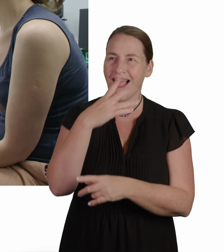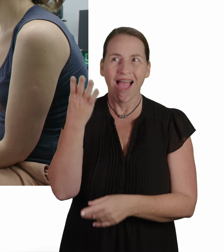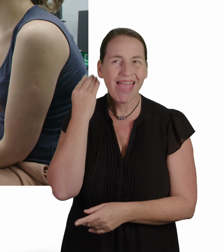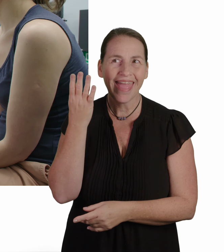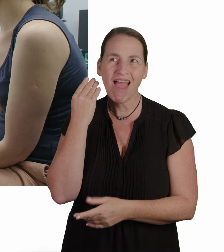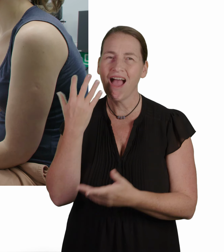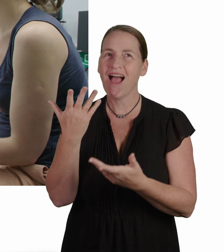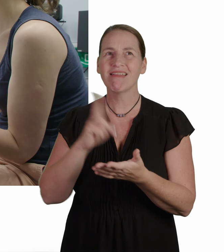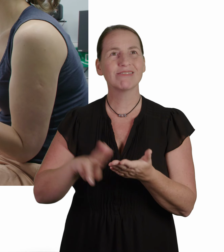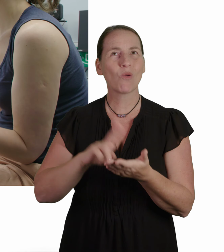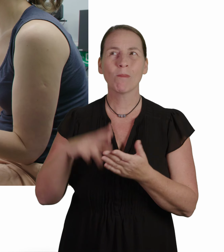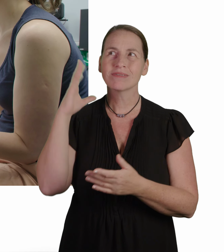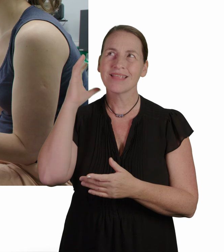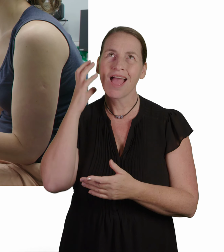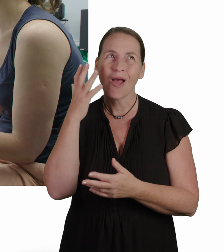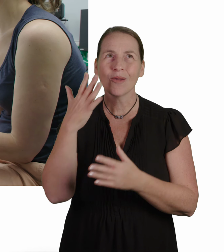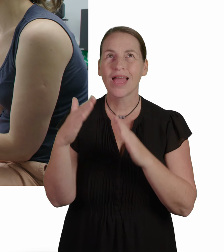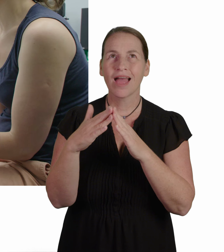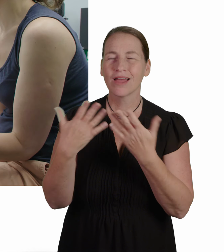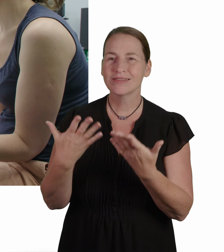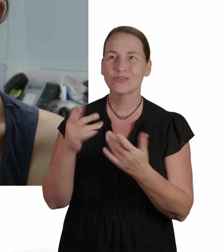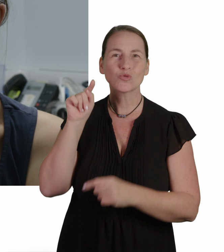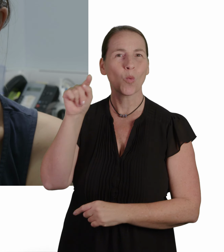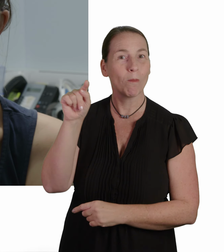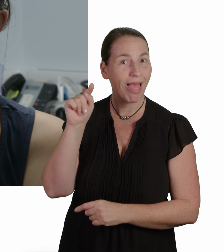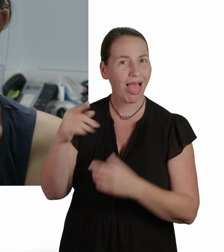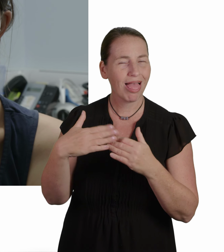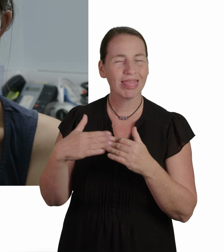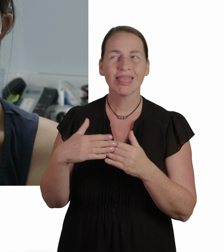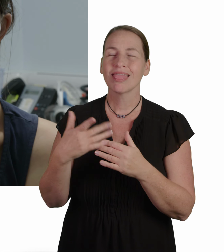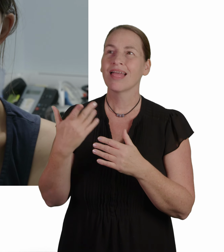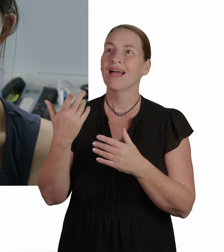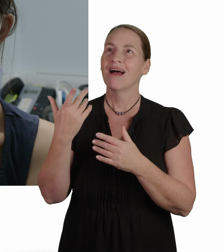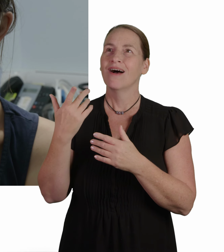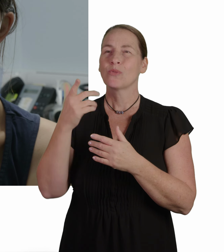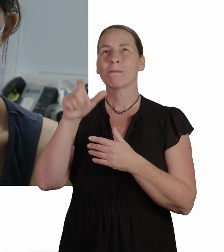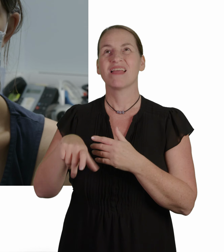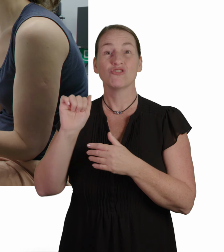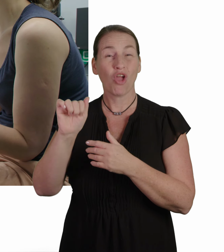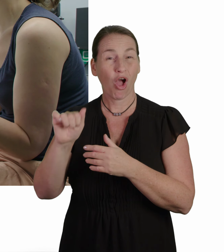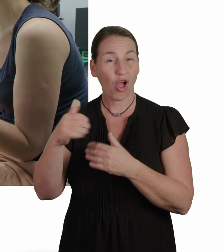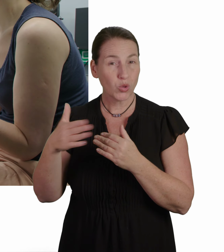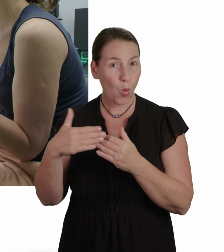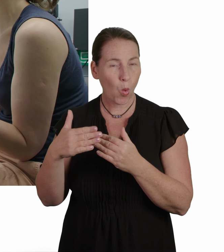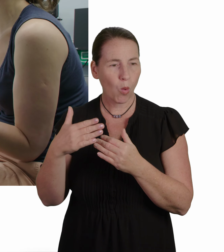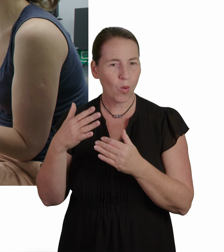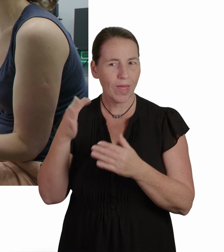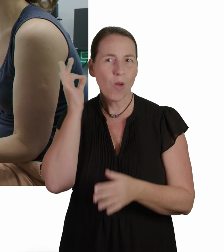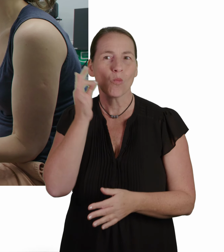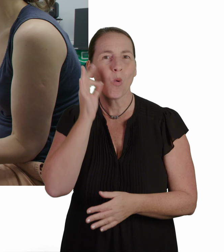all the normal sounds around the house now, the doorbell - I can hear that. And someone knocking on the door. Can hear water going down the plughole.